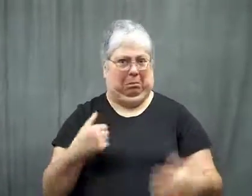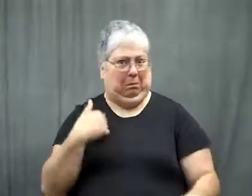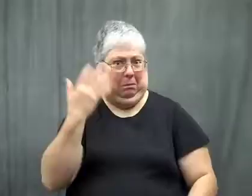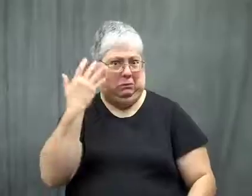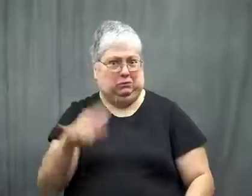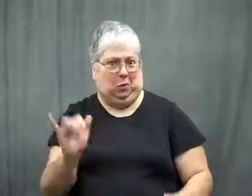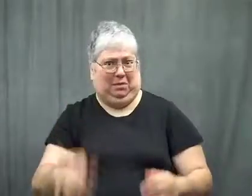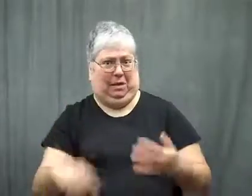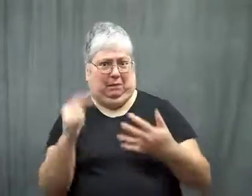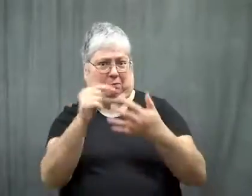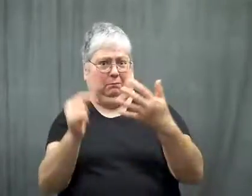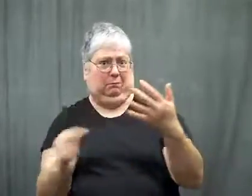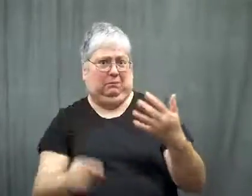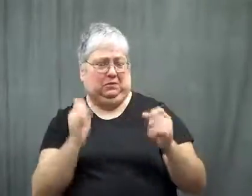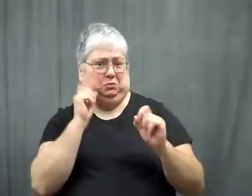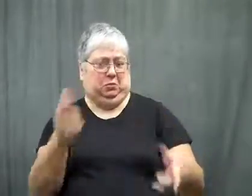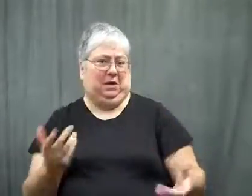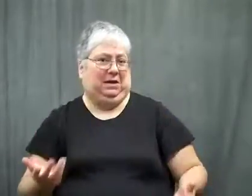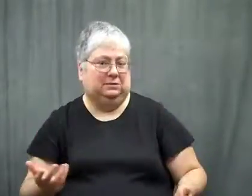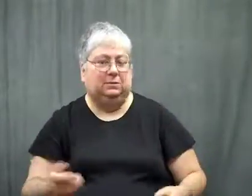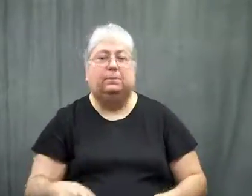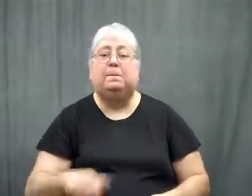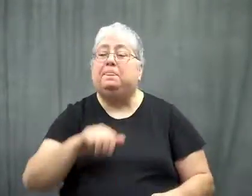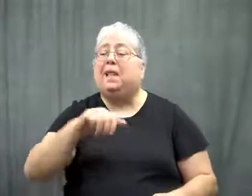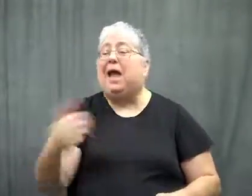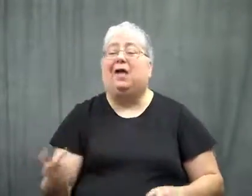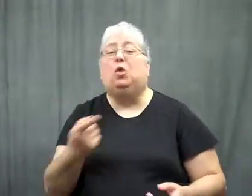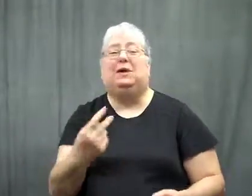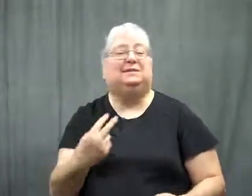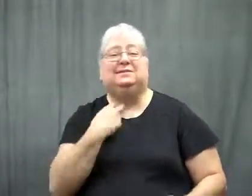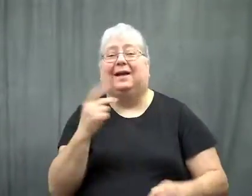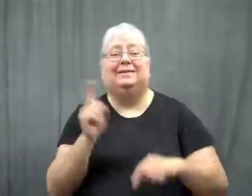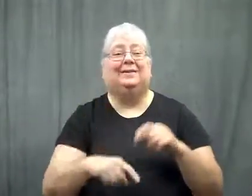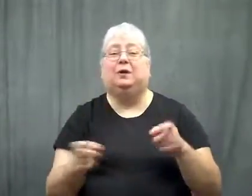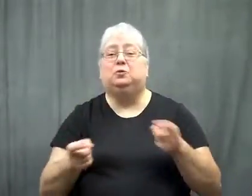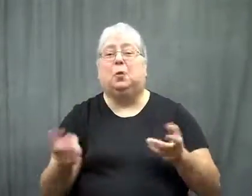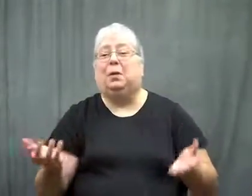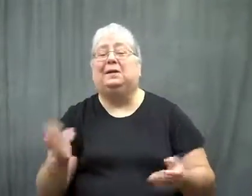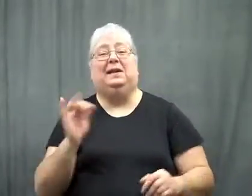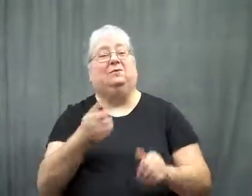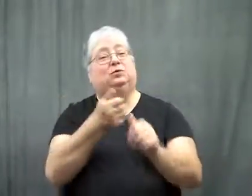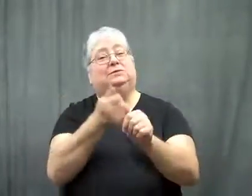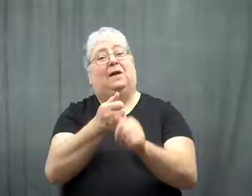I was surprised. I didn't know all that! One risk factor you have no control over is being a woman.